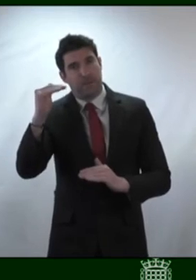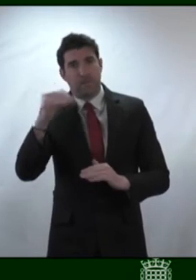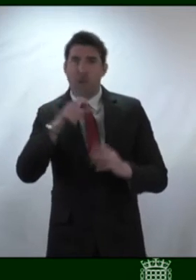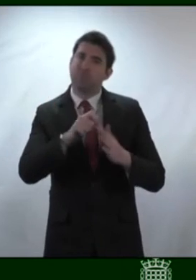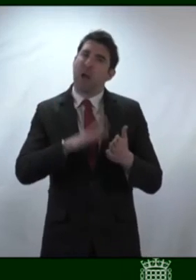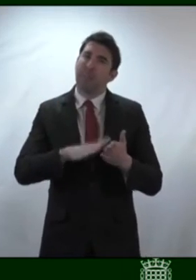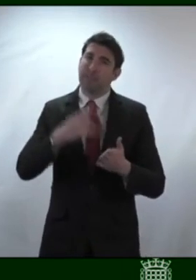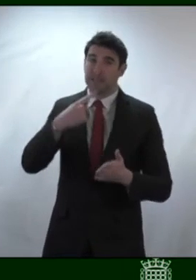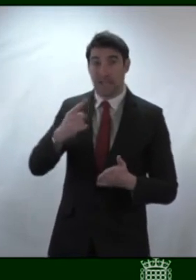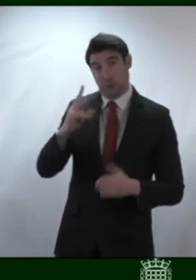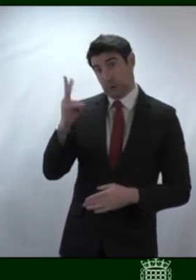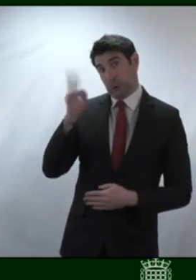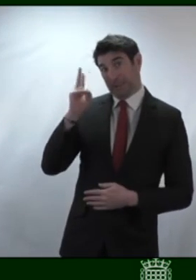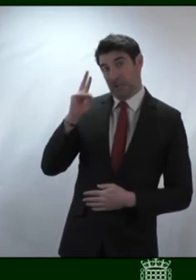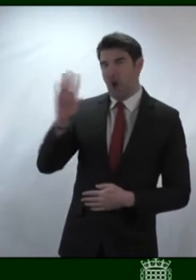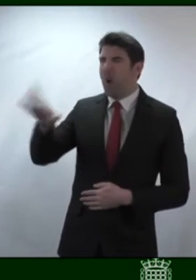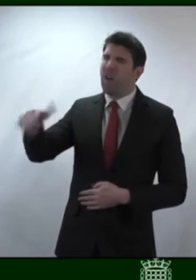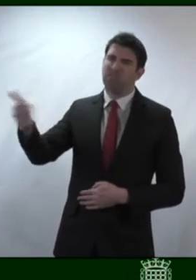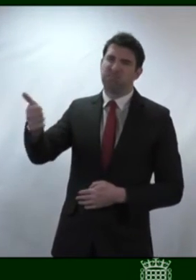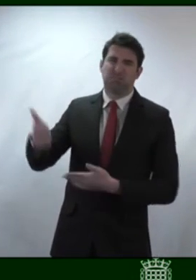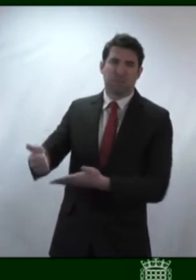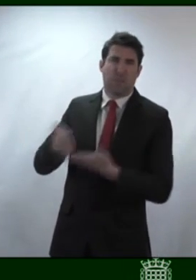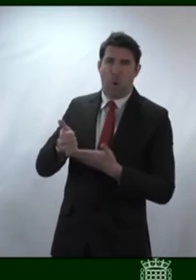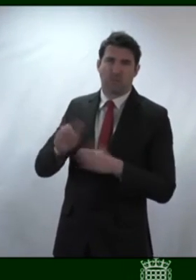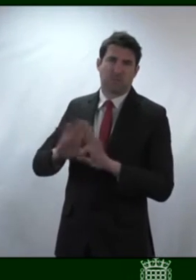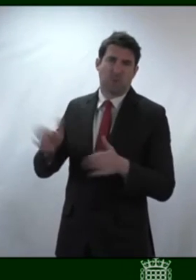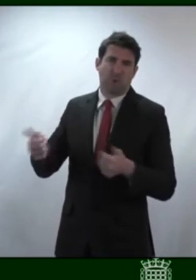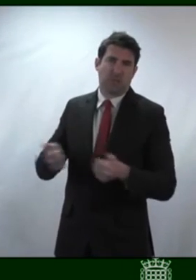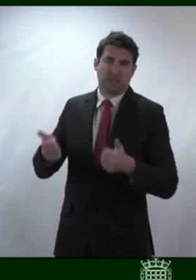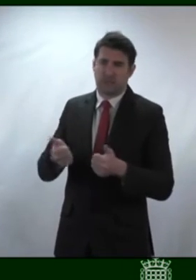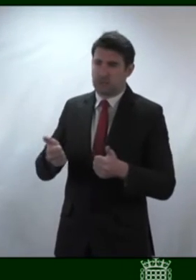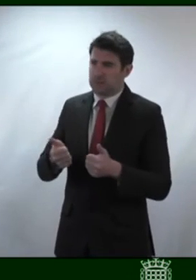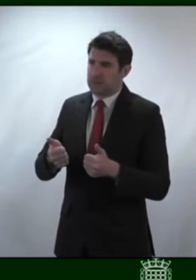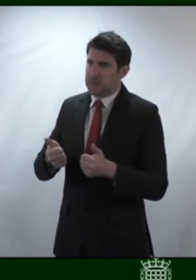As a result, this morning 10 million people moved into tougher restrictions—exactly what